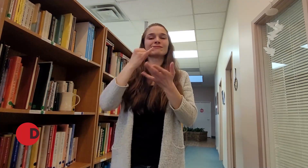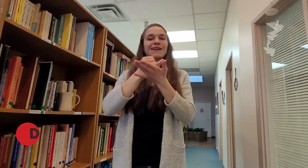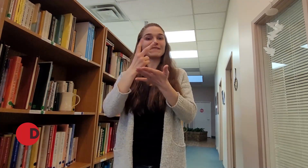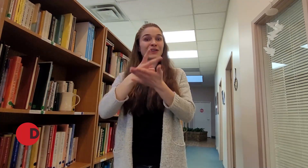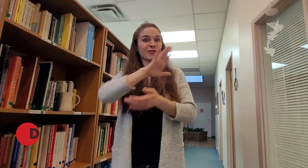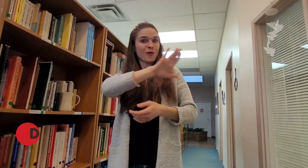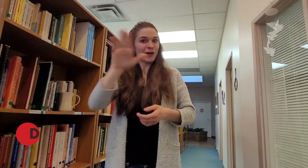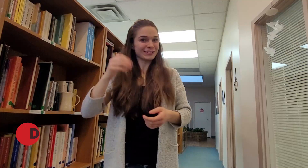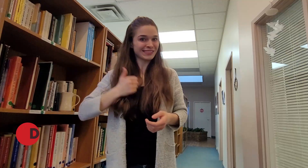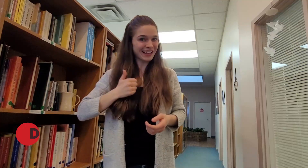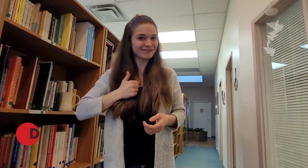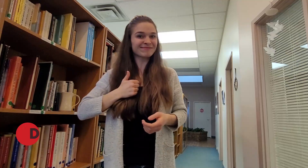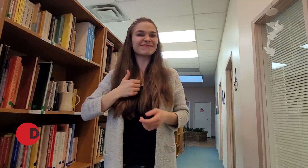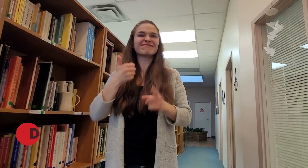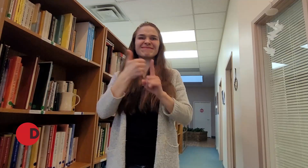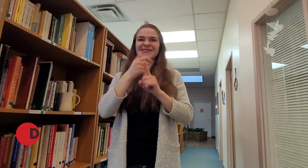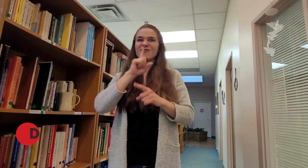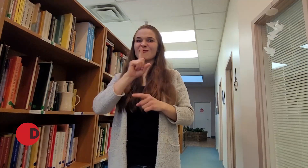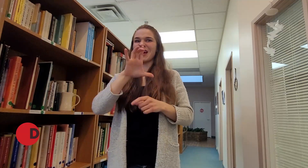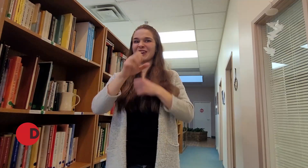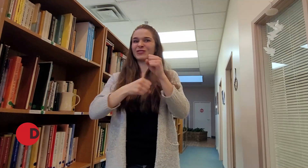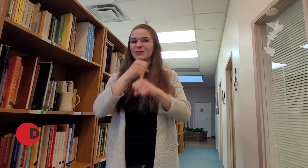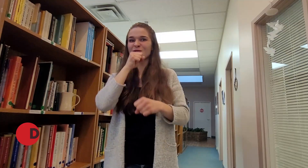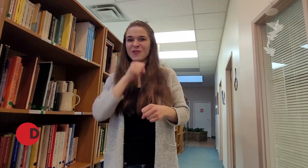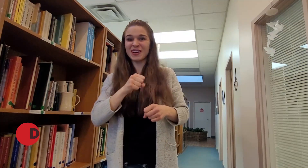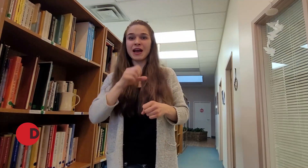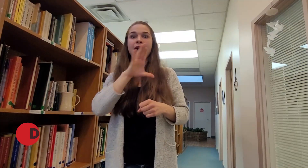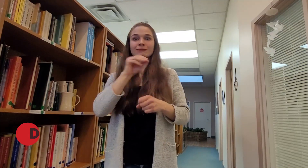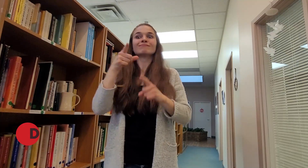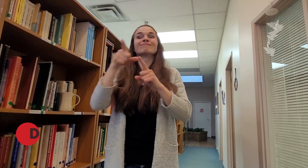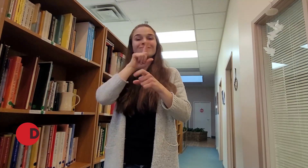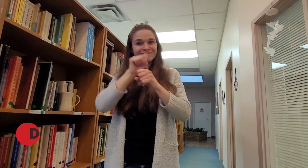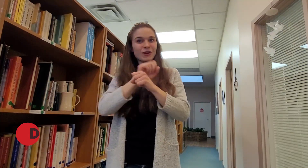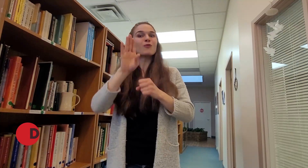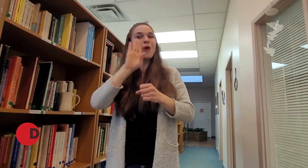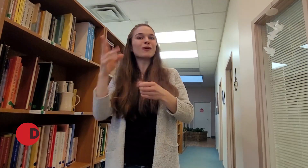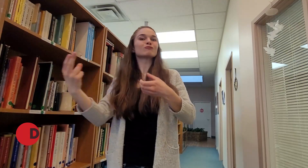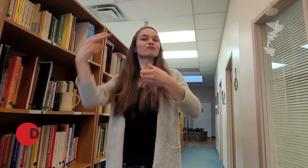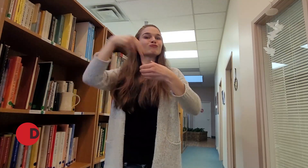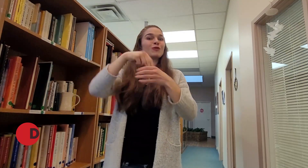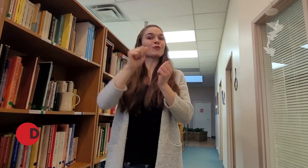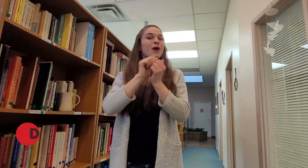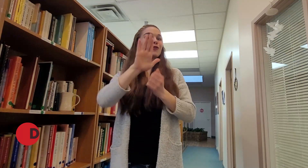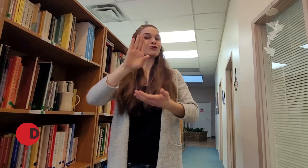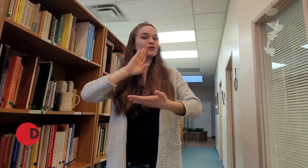is 100 years old and is scheduled to join with her daughter